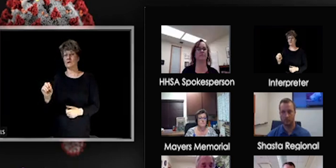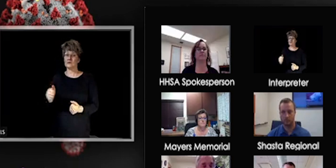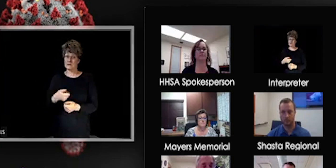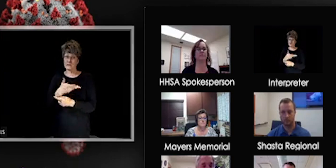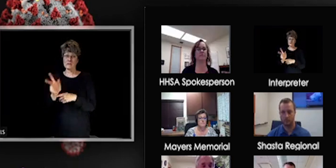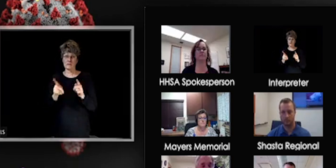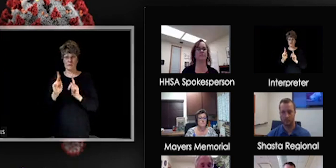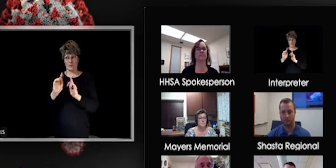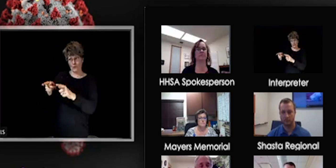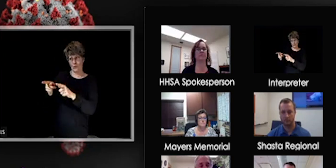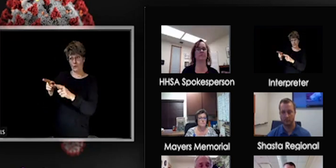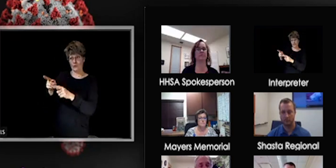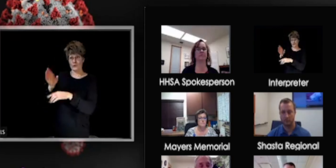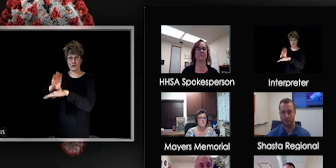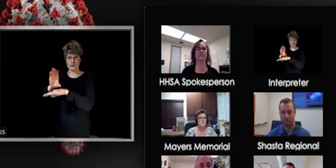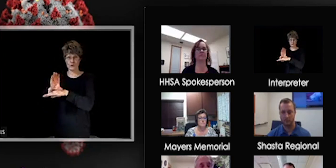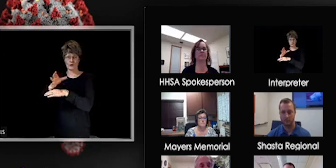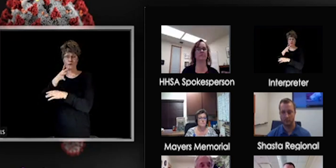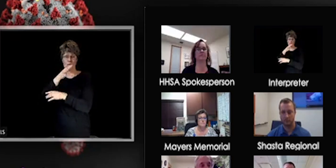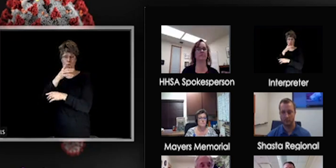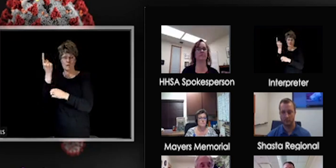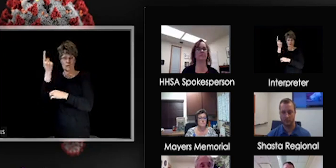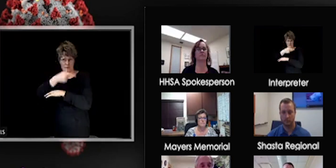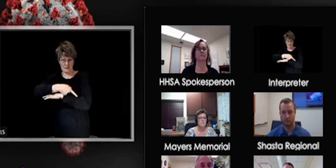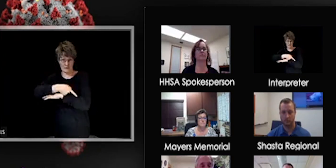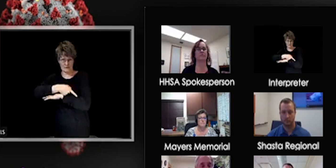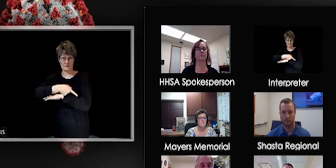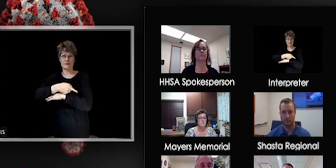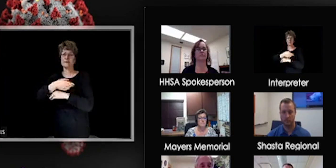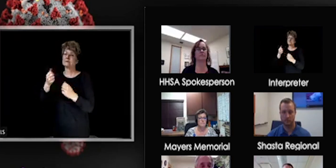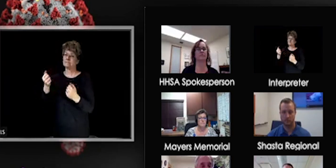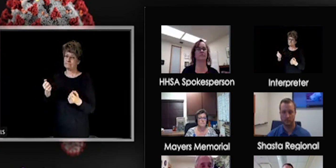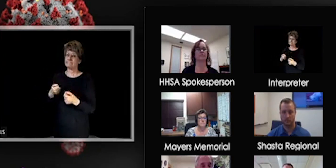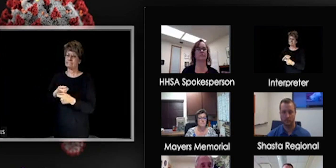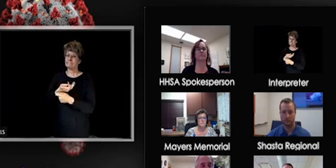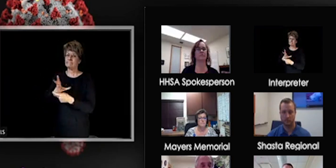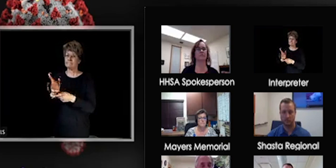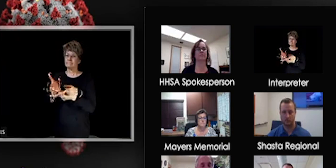was also an outbreak associated with the church that met on Mother’s Day in Mendocino County